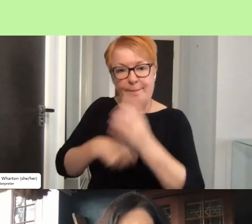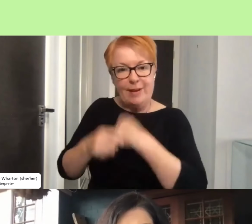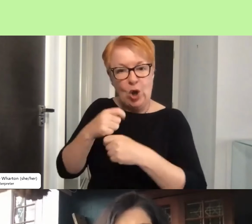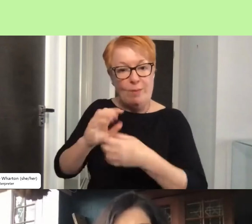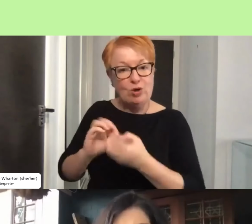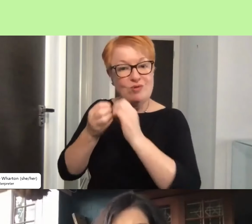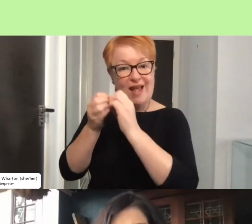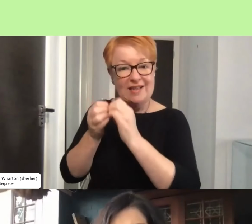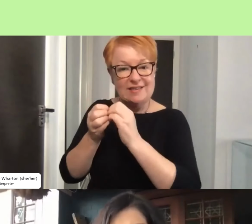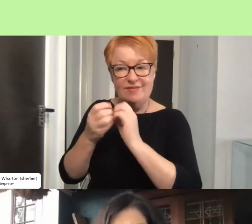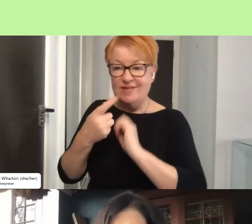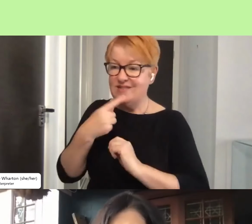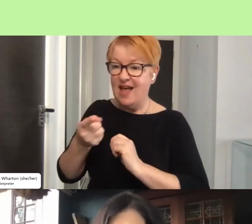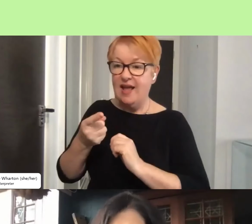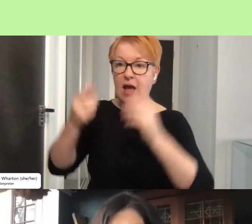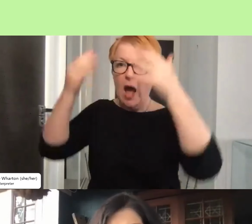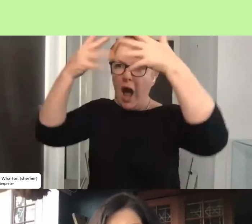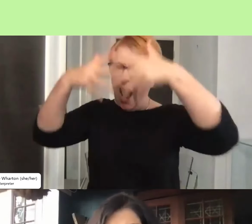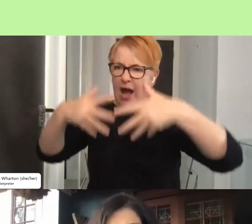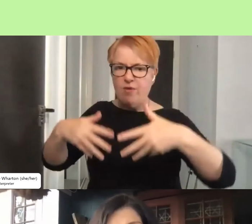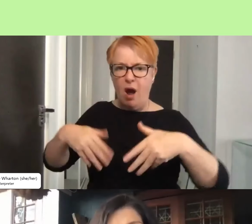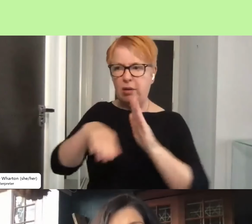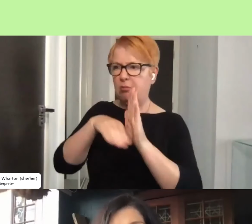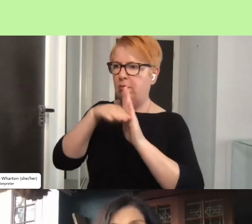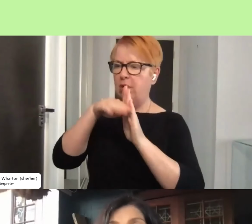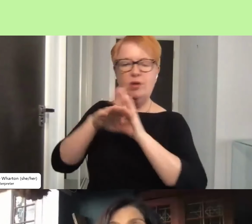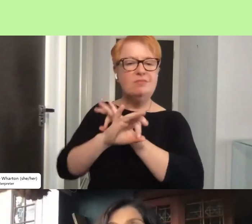we're a team here and we have to do this together and without you nothing works.